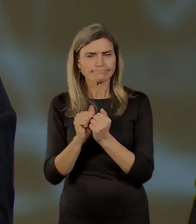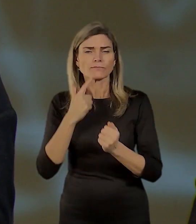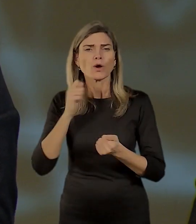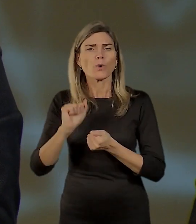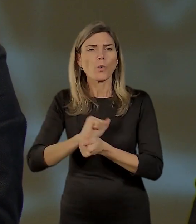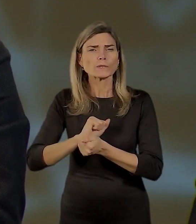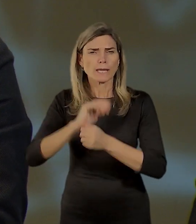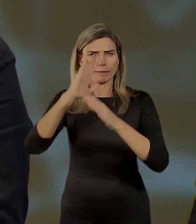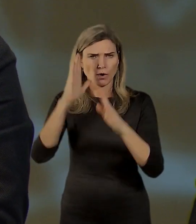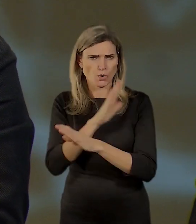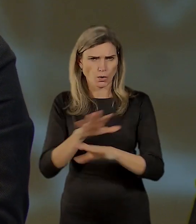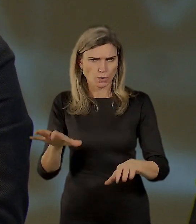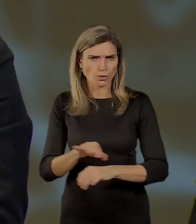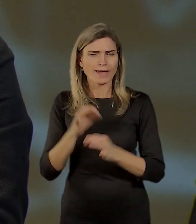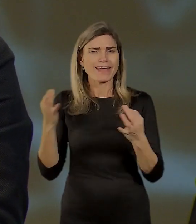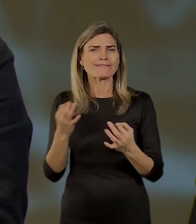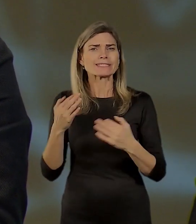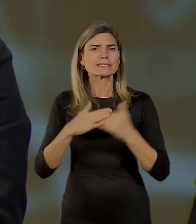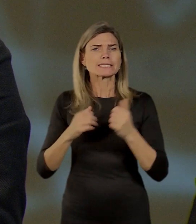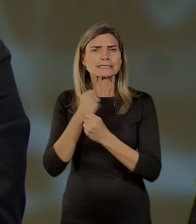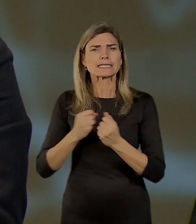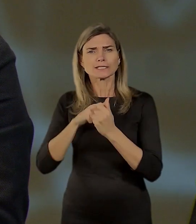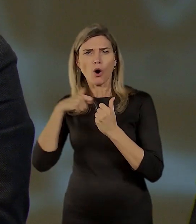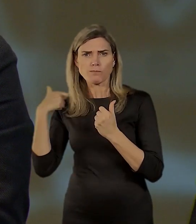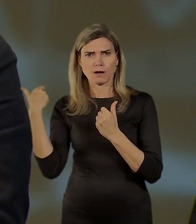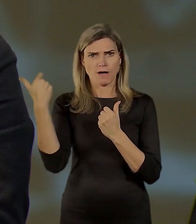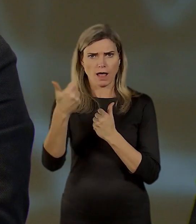to see to what extent the situation has changed over those 10 years.